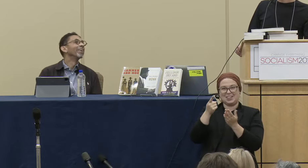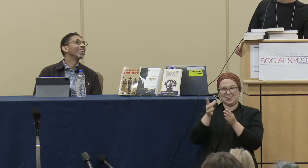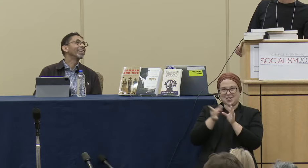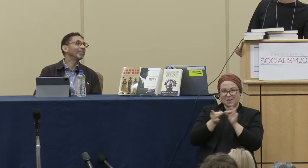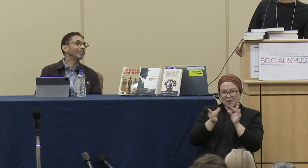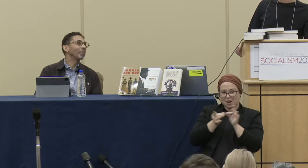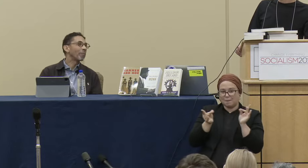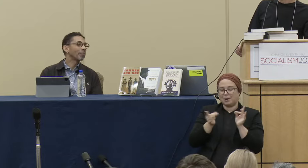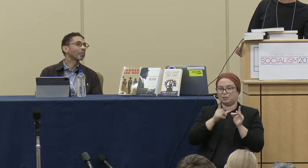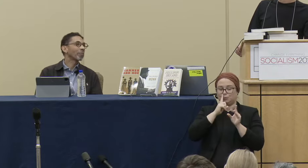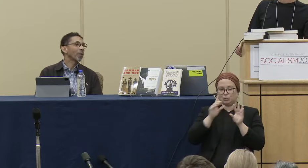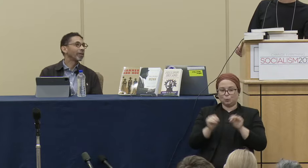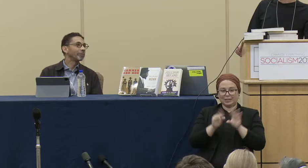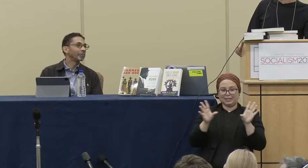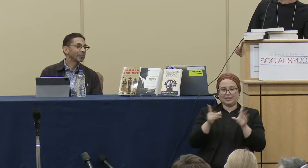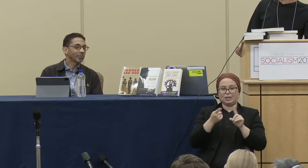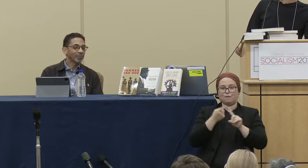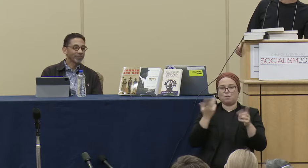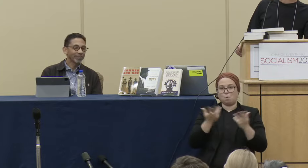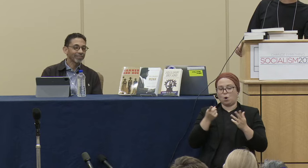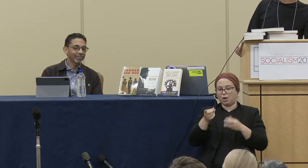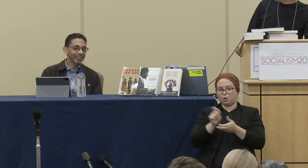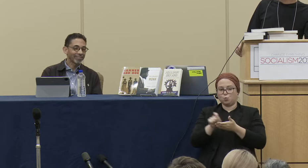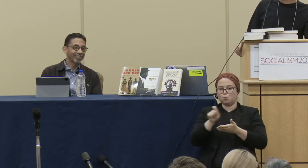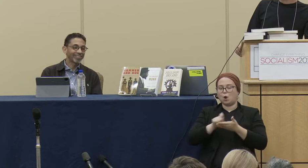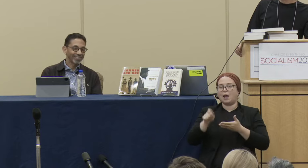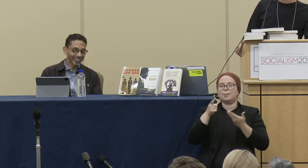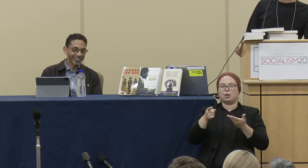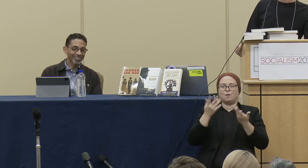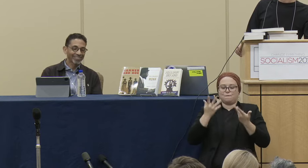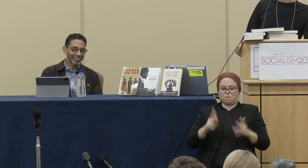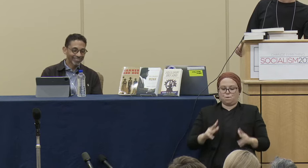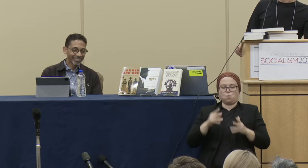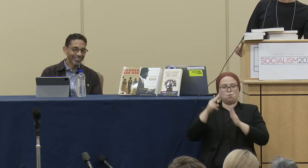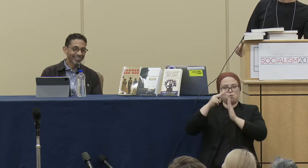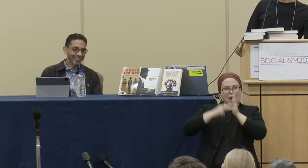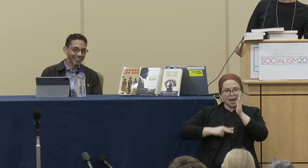number of people whose names shall not go mentioned, you actually read the books. It's very clear from what you write